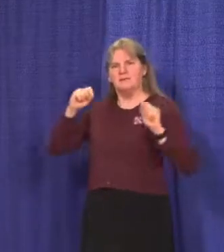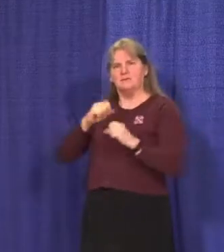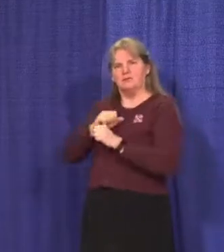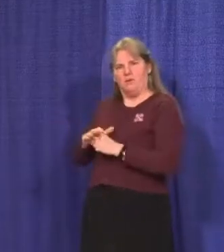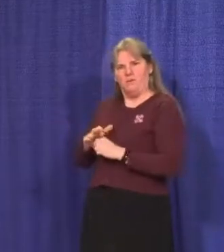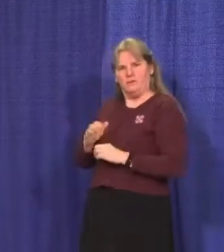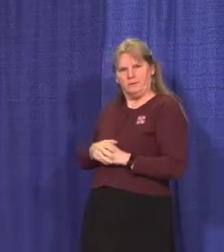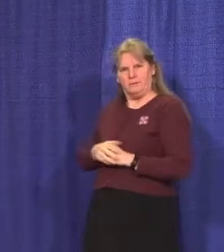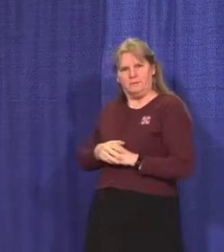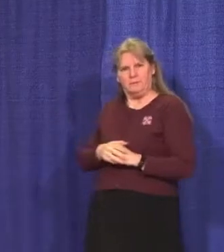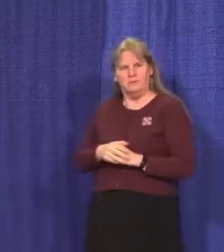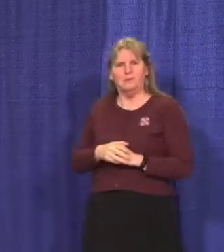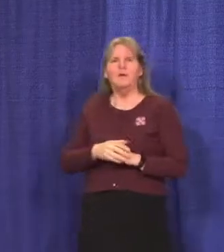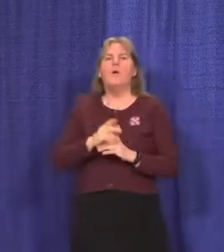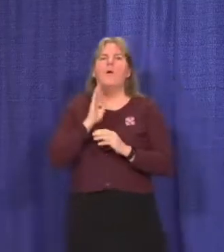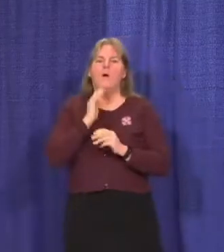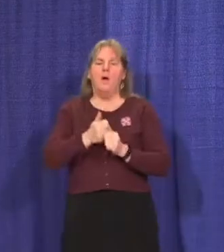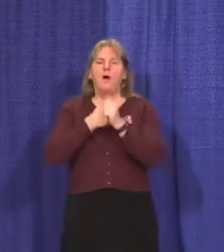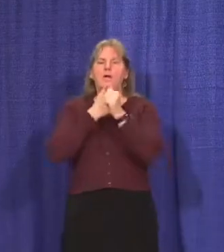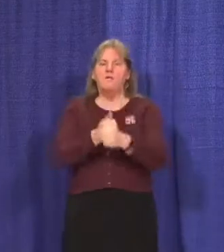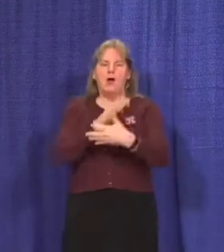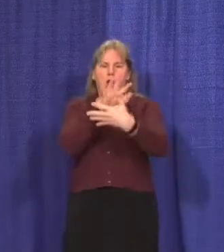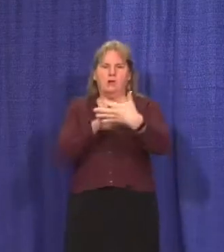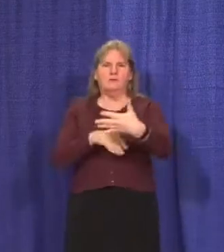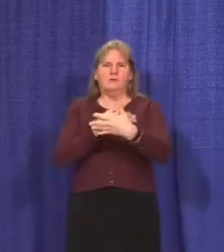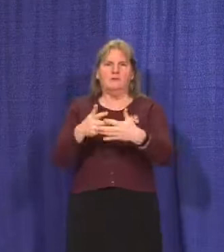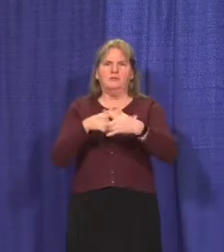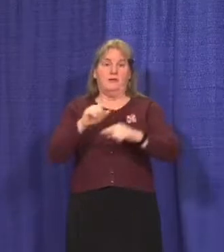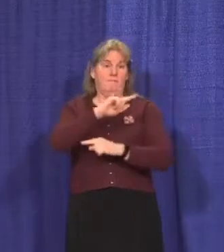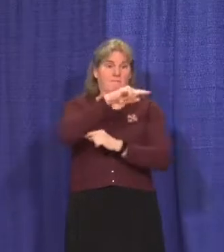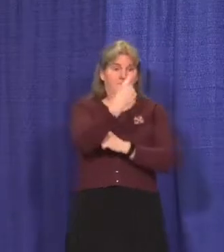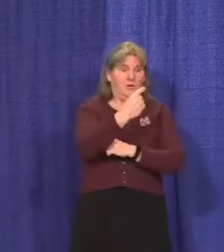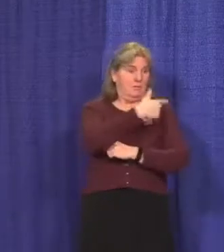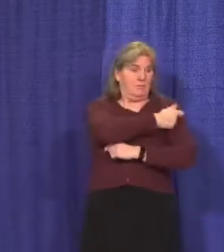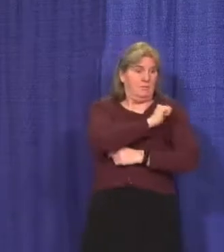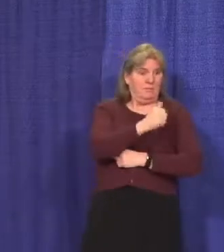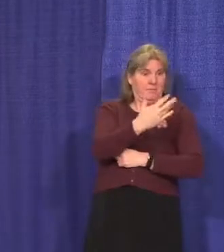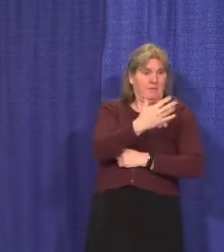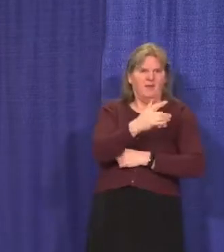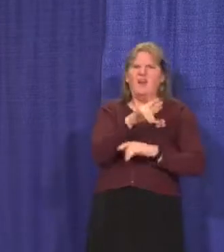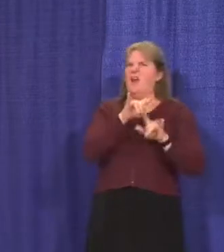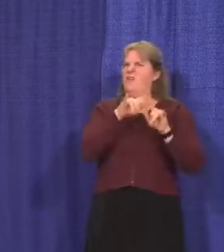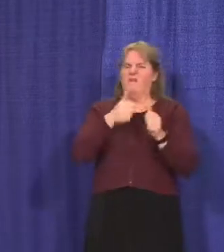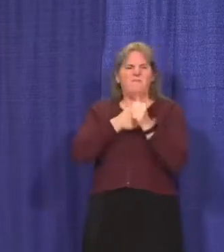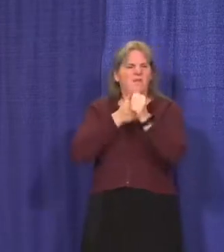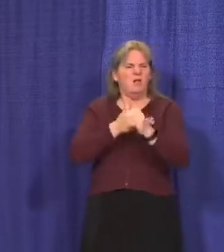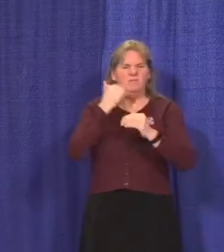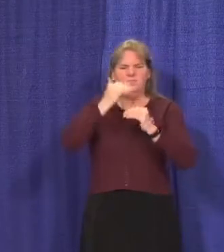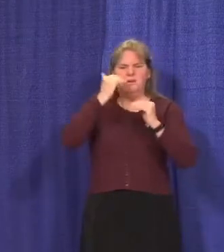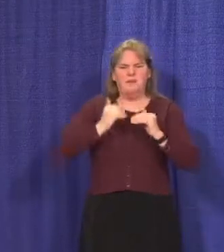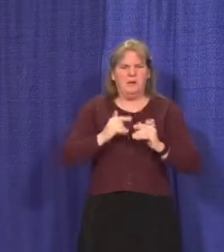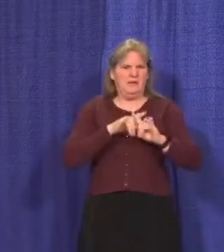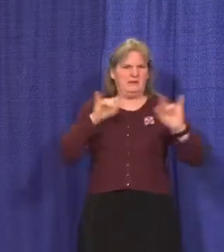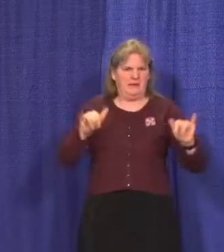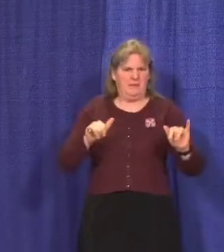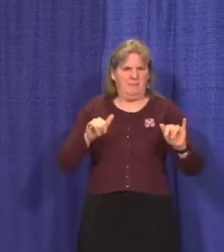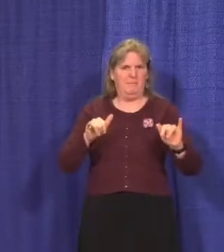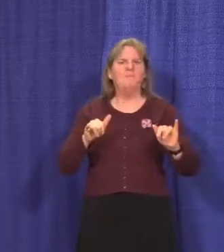which we provided the first. Those who have received their first shot can visit the booking website to make your appointment